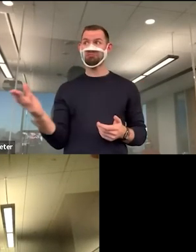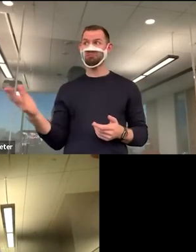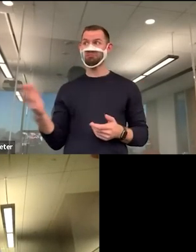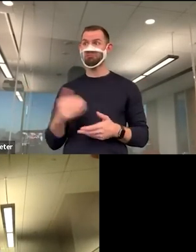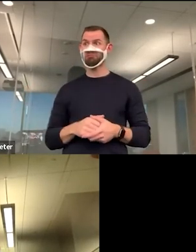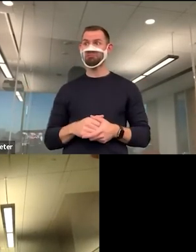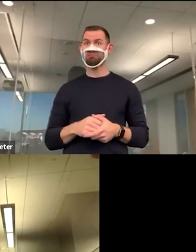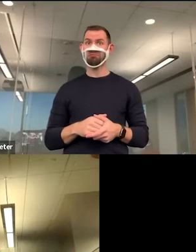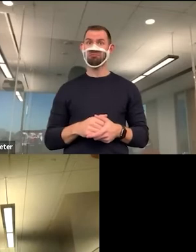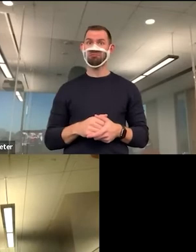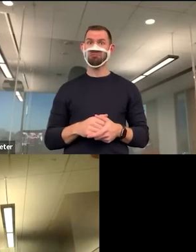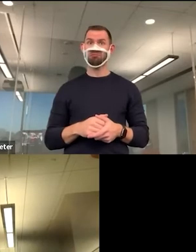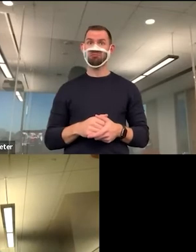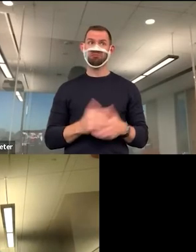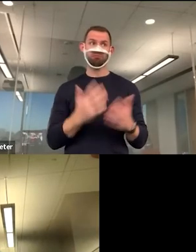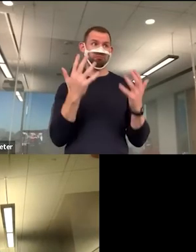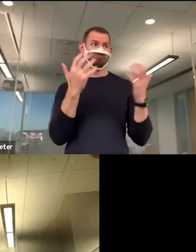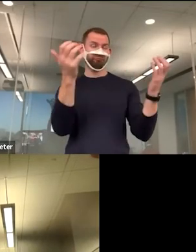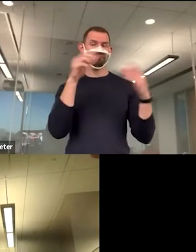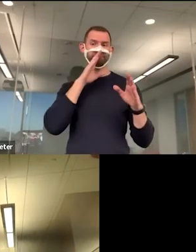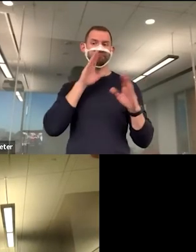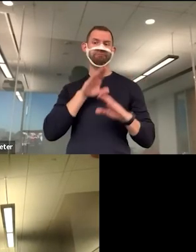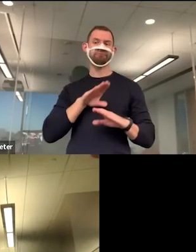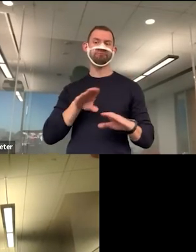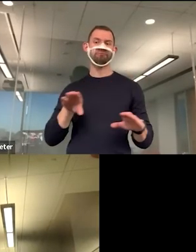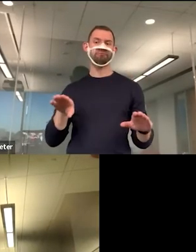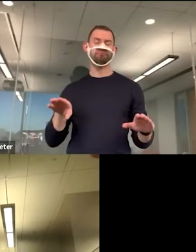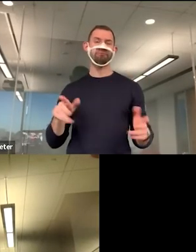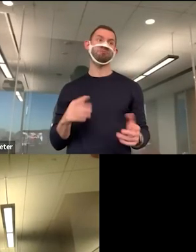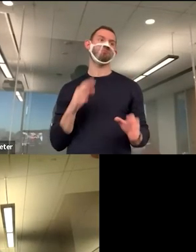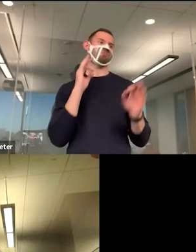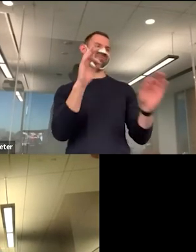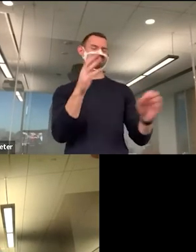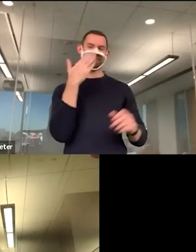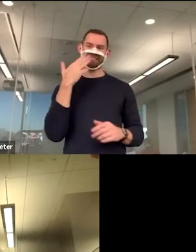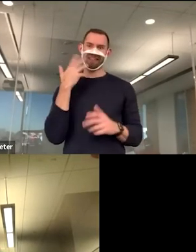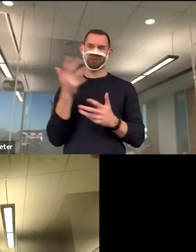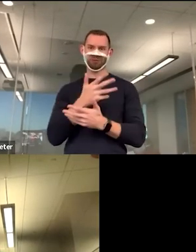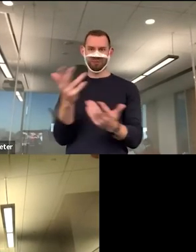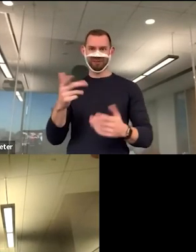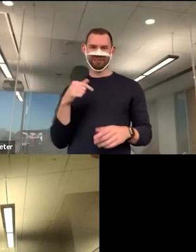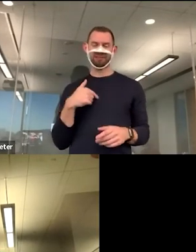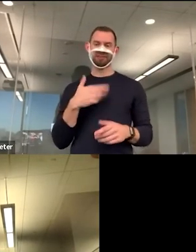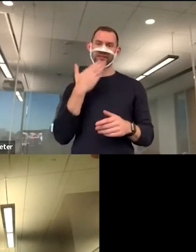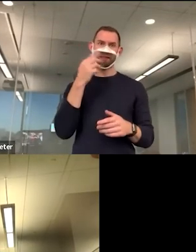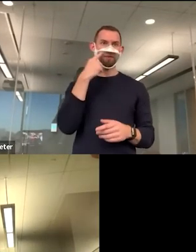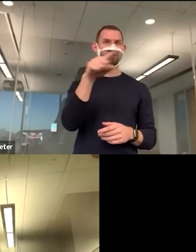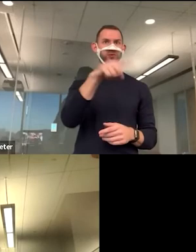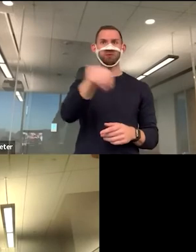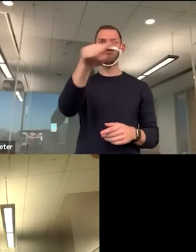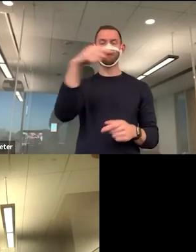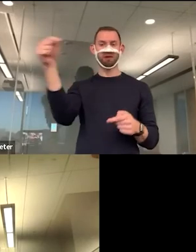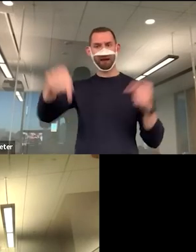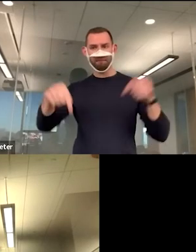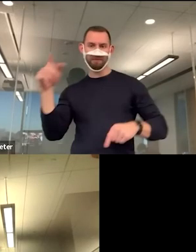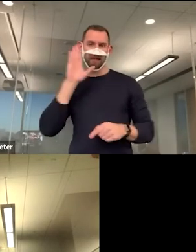anyone else no well thank you all very much thanks to you for coming I know it's a cold Friday and